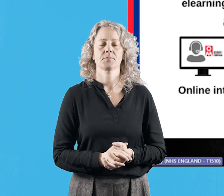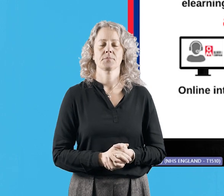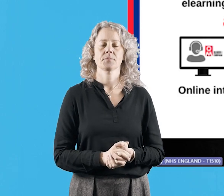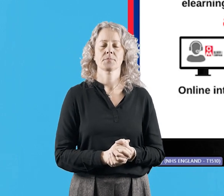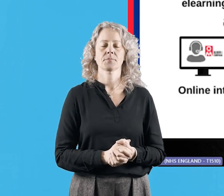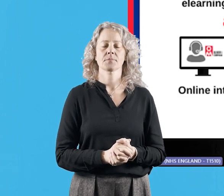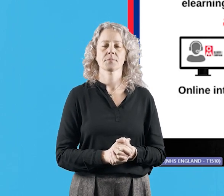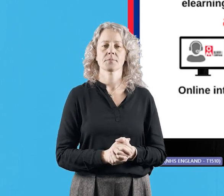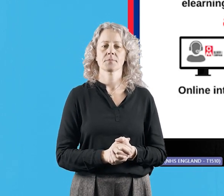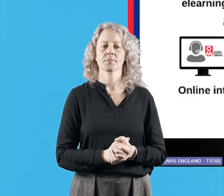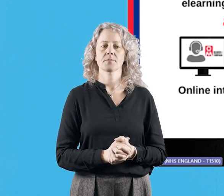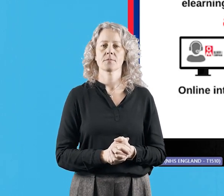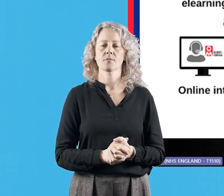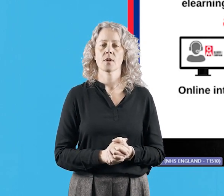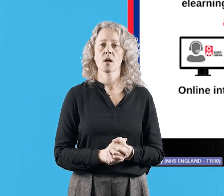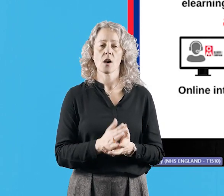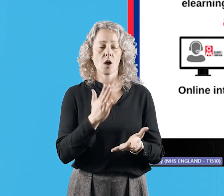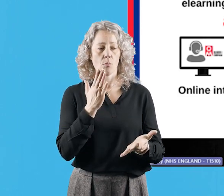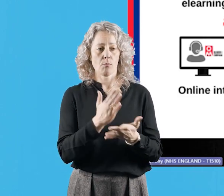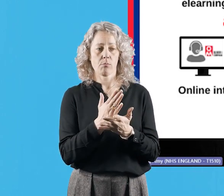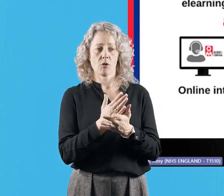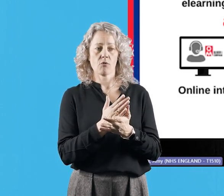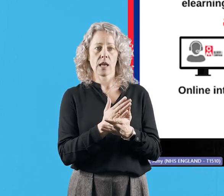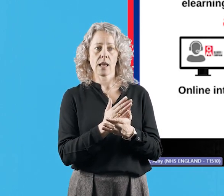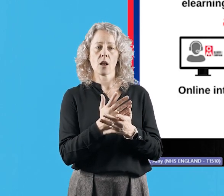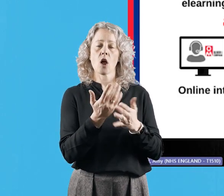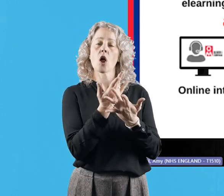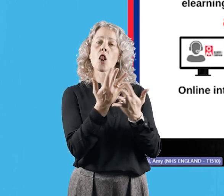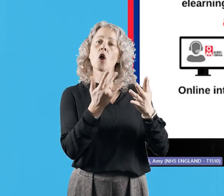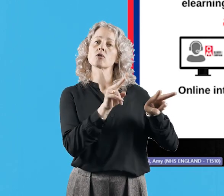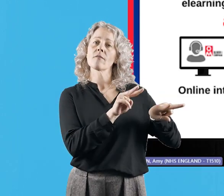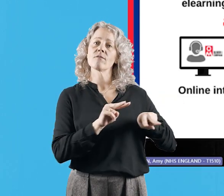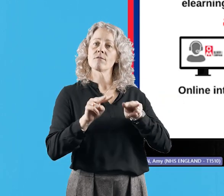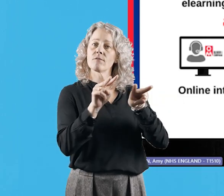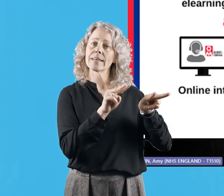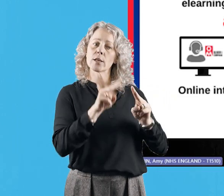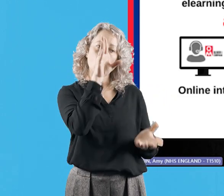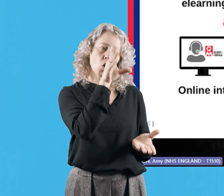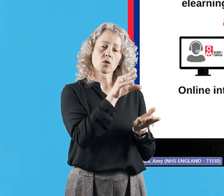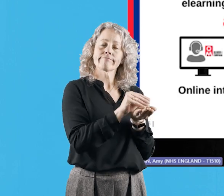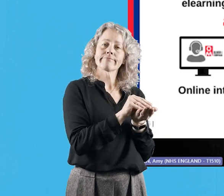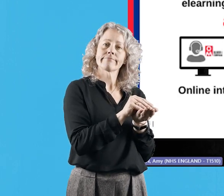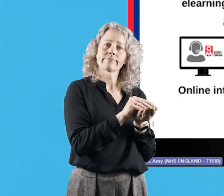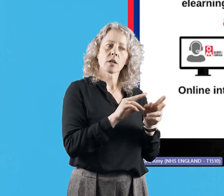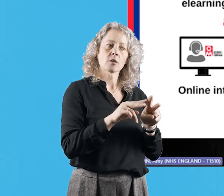the call today, But it really is a collection of videos. It's a collection of